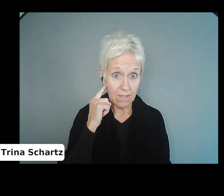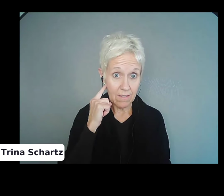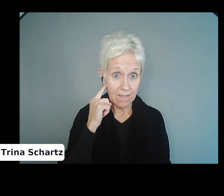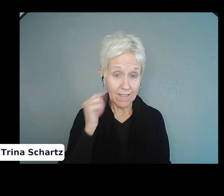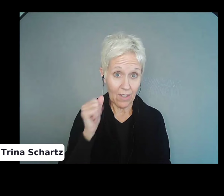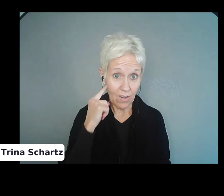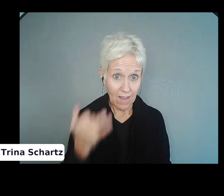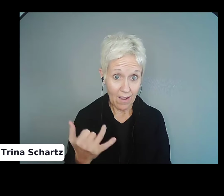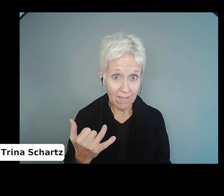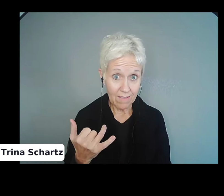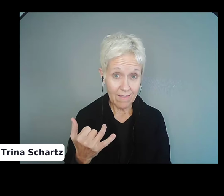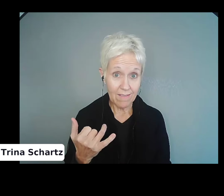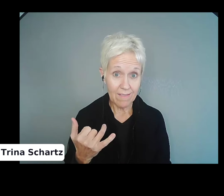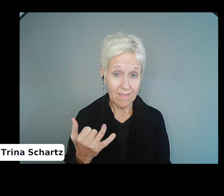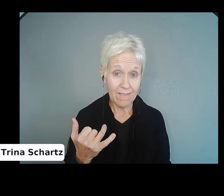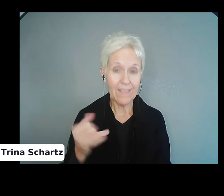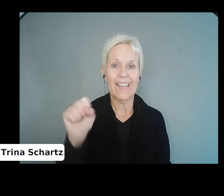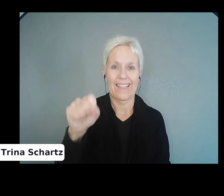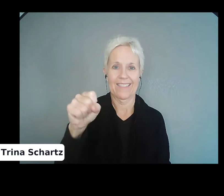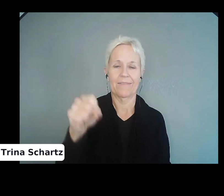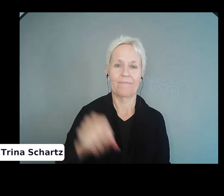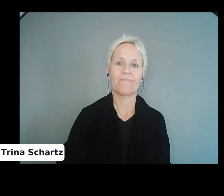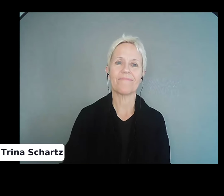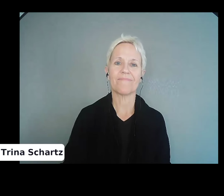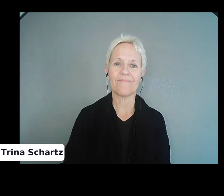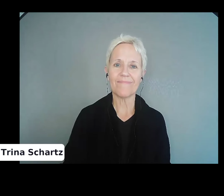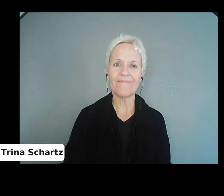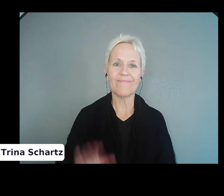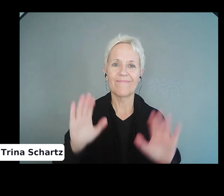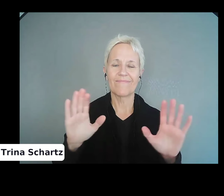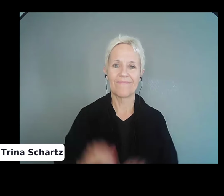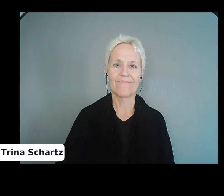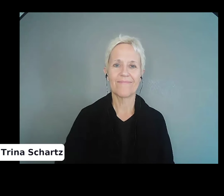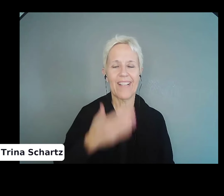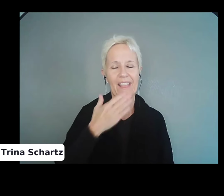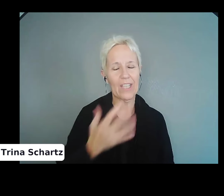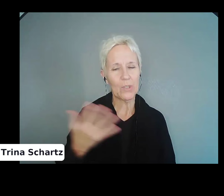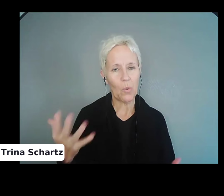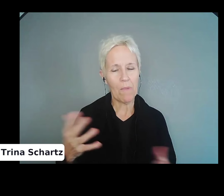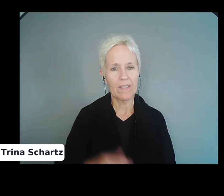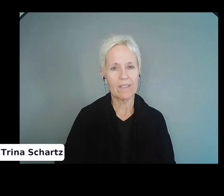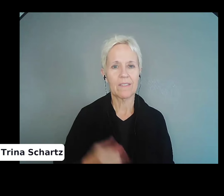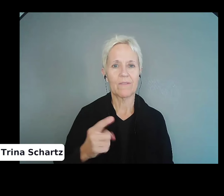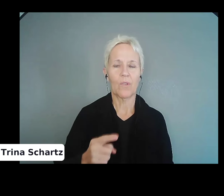Are we coming through? Can you hear us now? Noelle: Yes, we can.